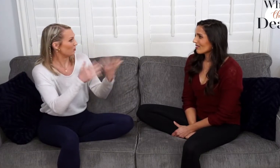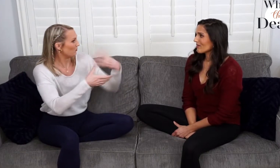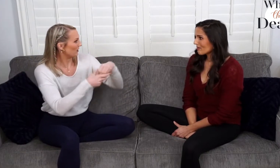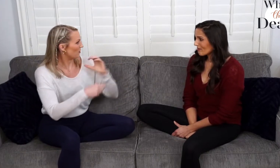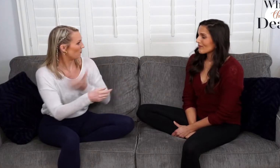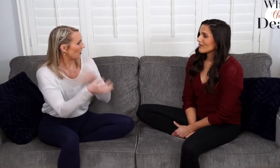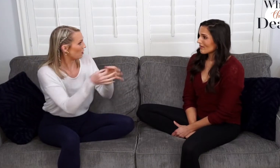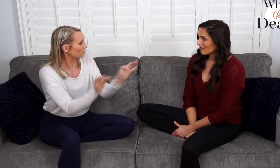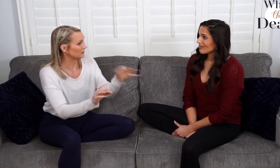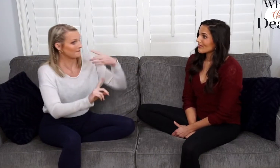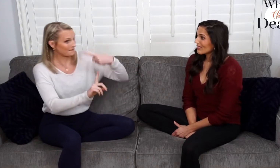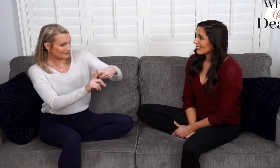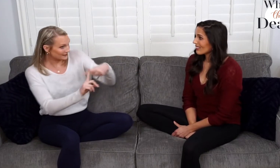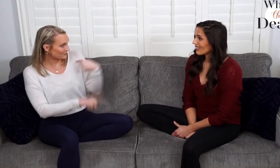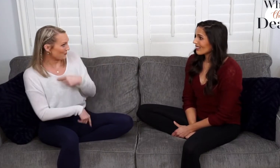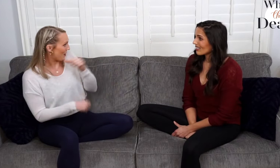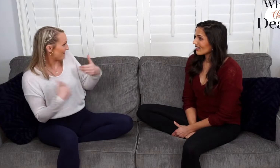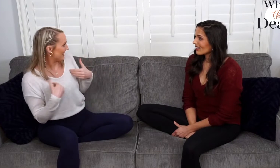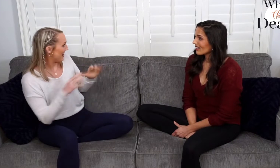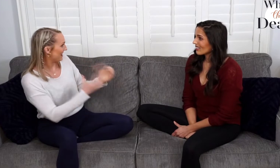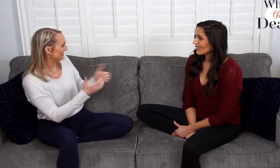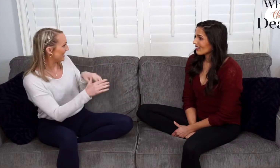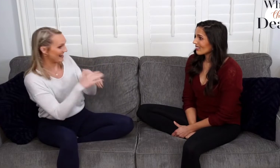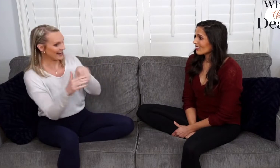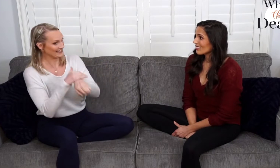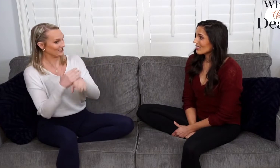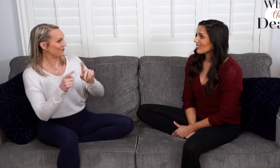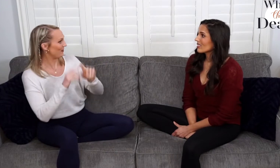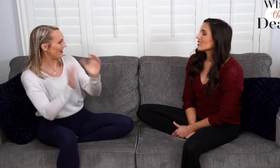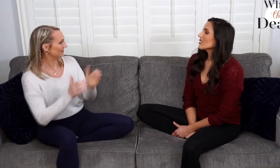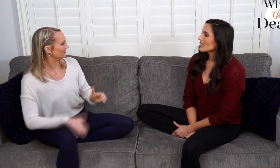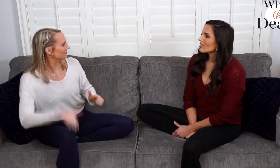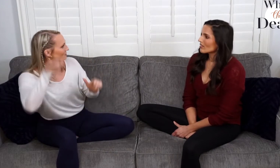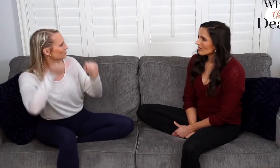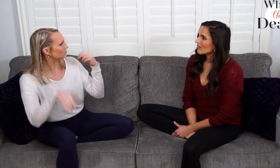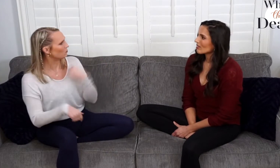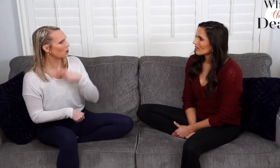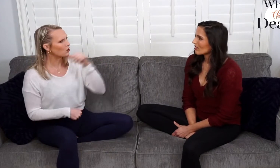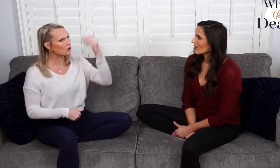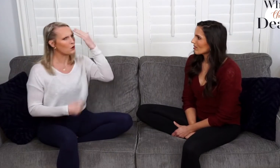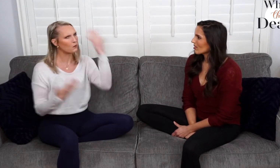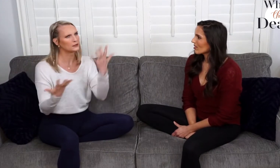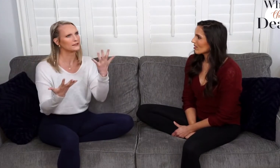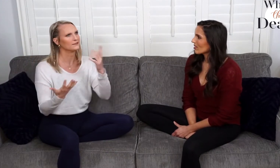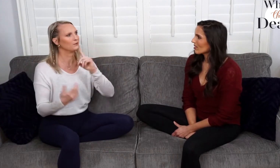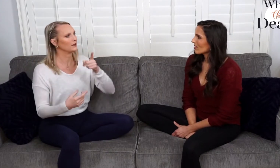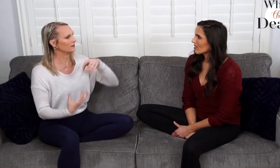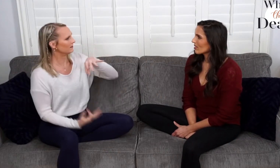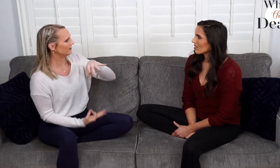layers within our language plus we don't have access to classes at an early age. So you don't